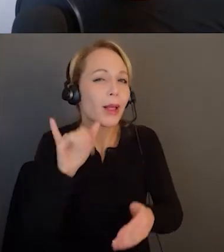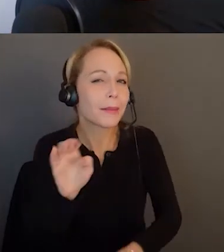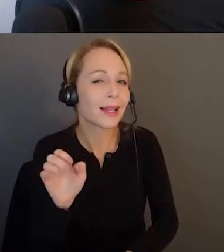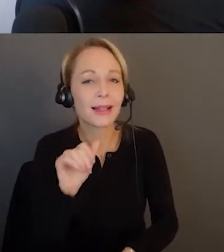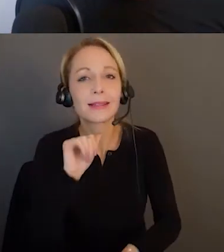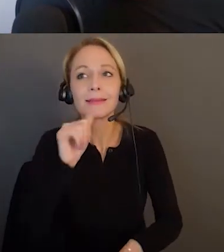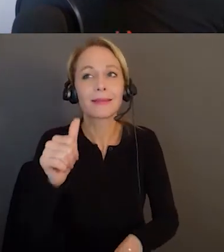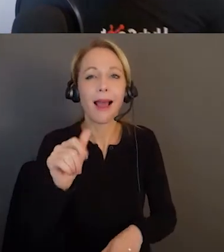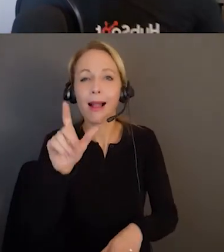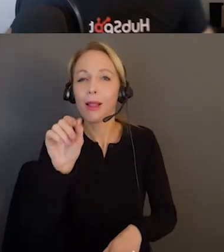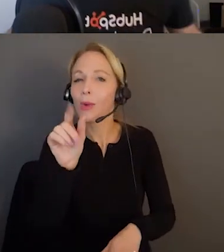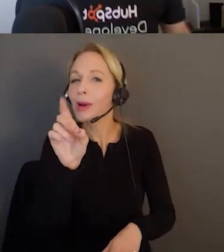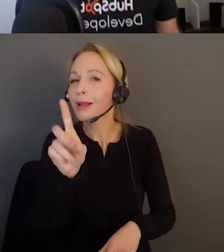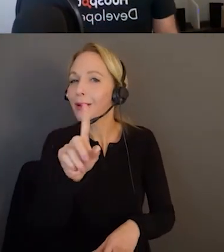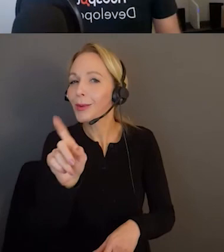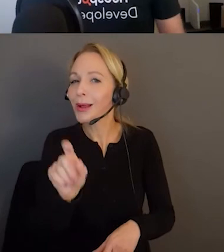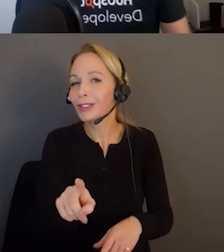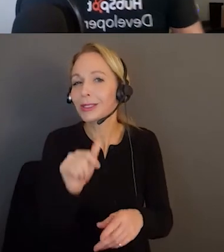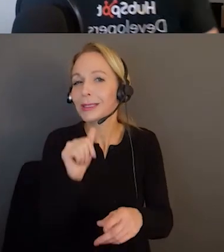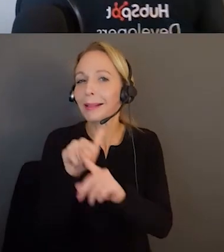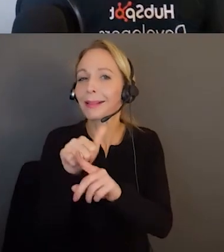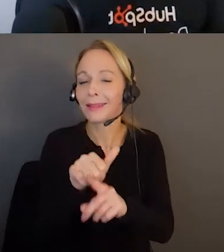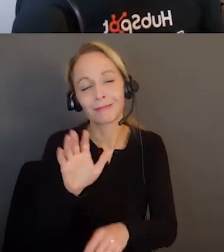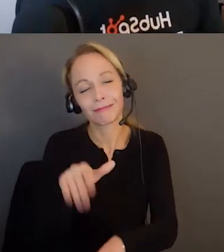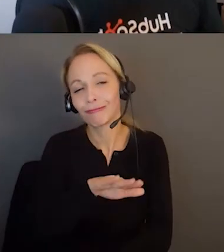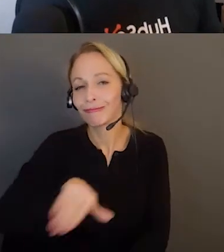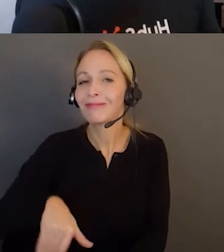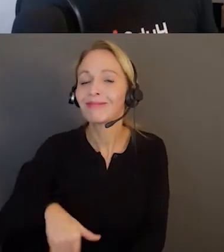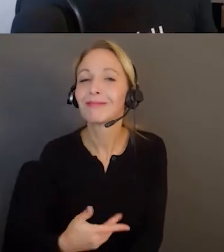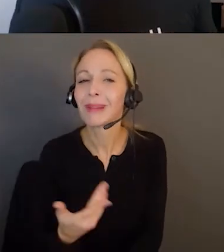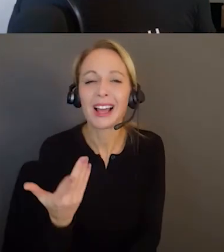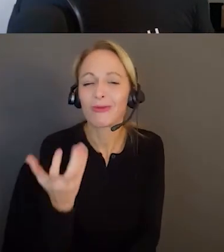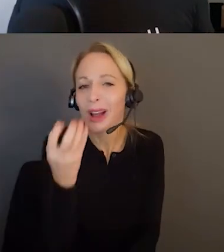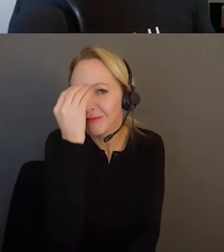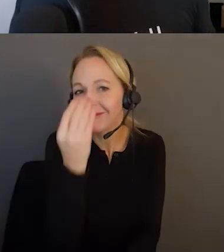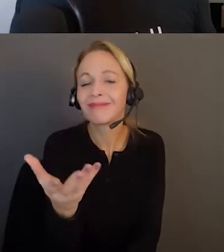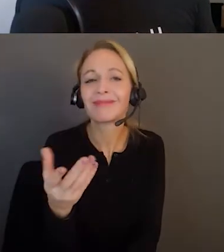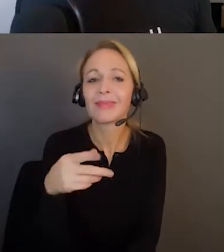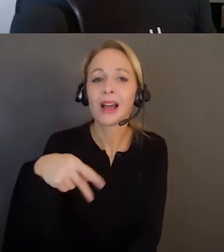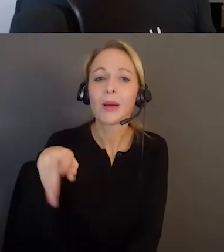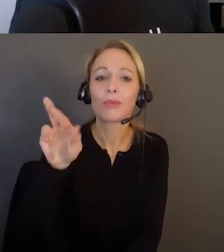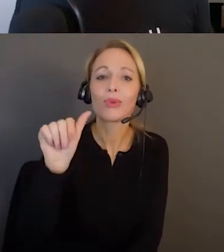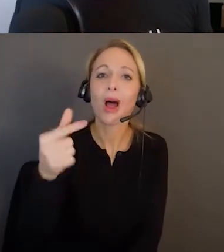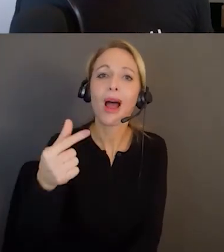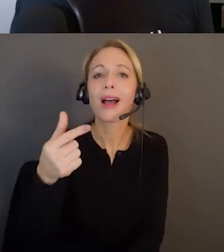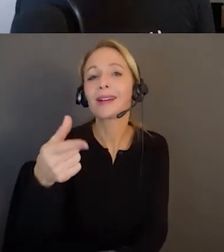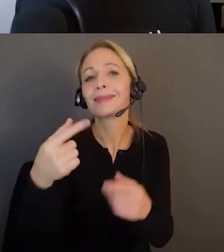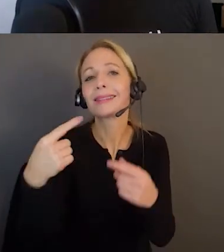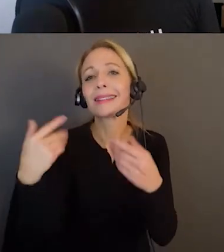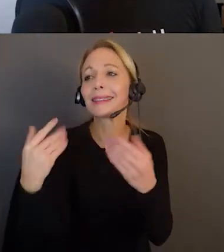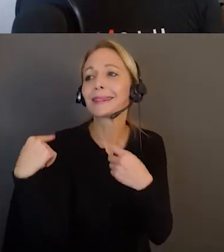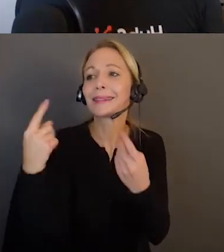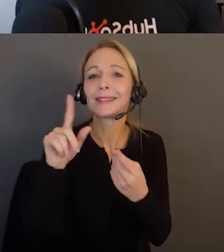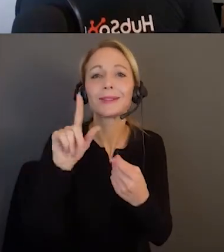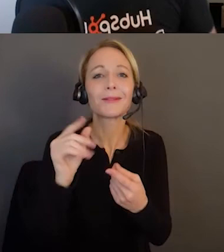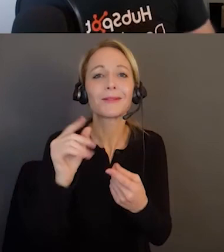THAT'S NOT A LOADED QUESTION. GET IT OUT THERE. PARAG. YOU HAVE BEEN HERE SINCE 2014, START WITH YOU.